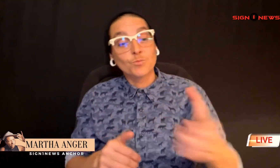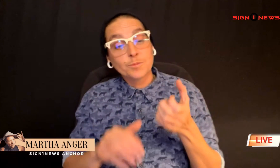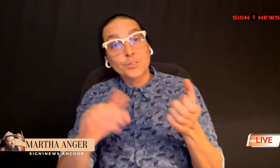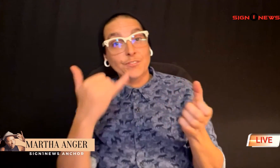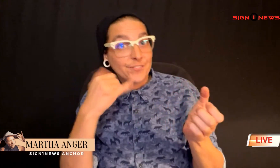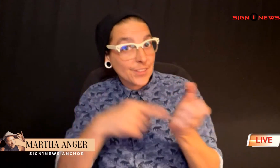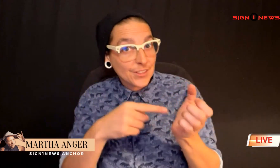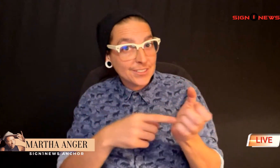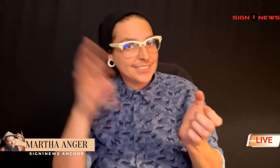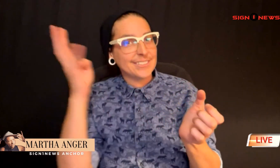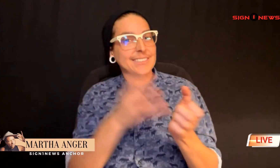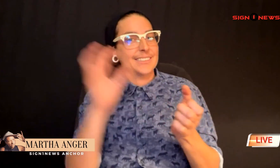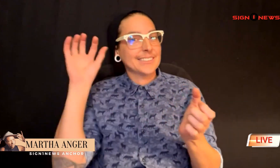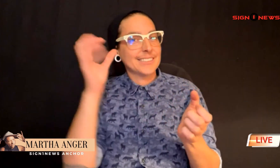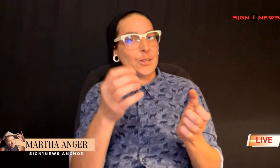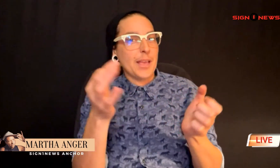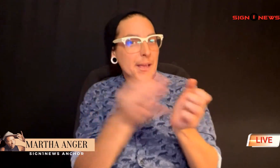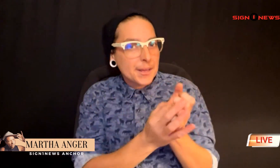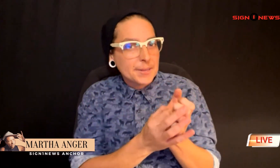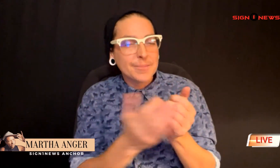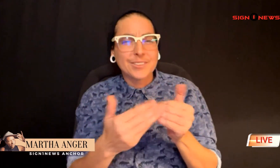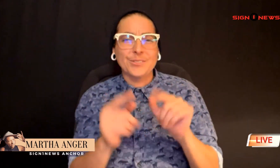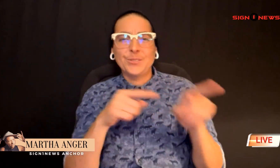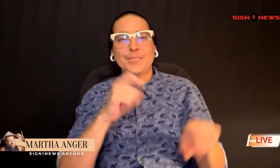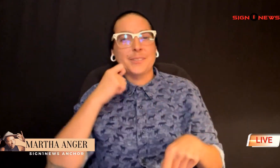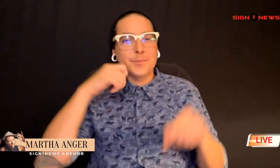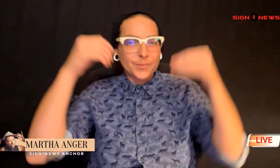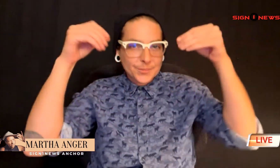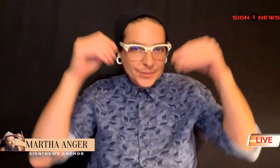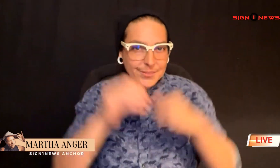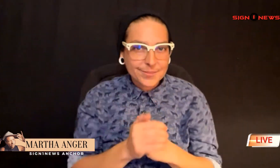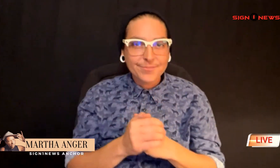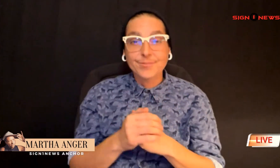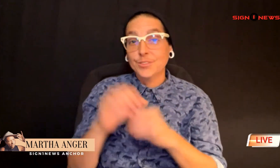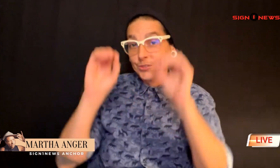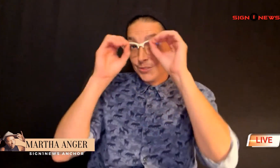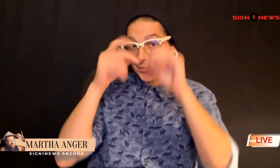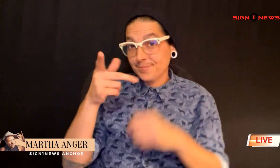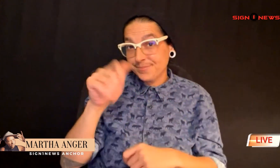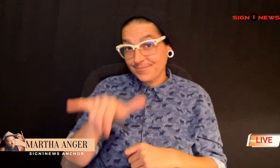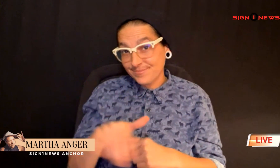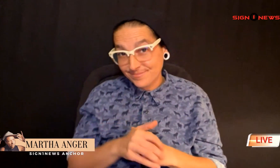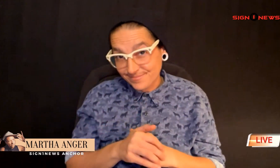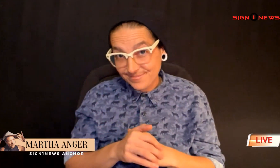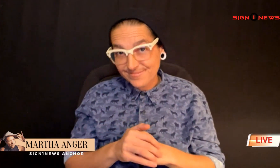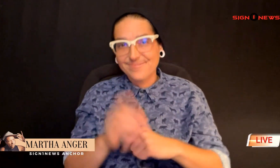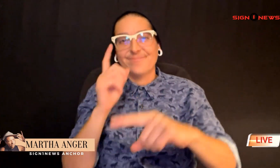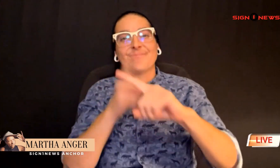You help make this broadcast happen. You can download our app to sign One News by heading to the app store or